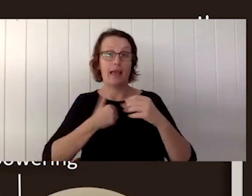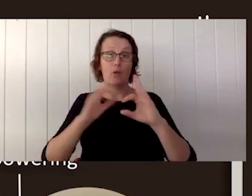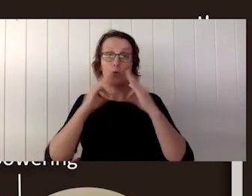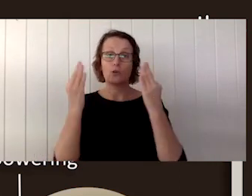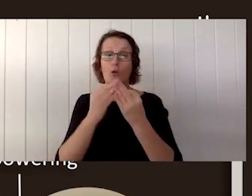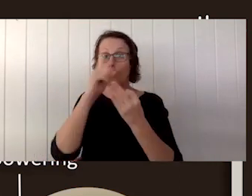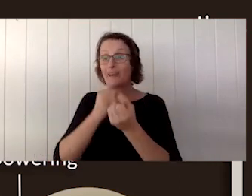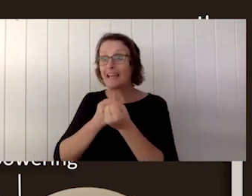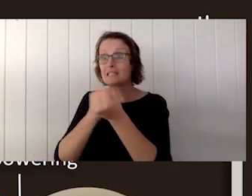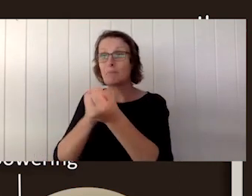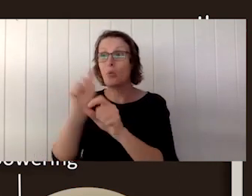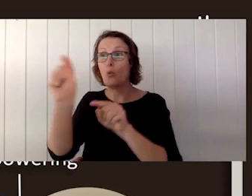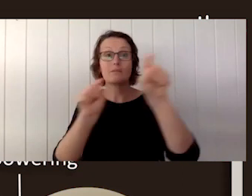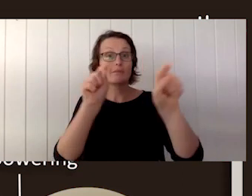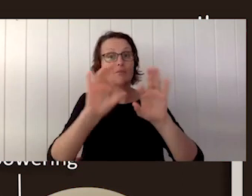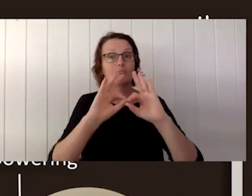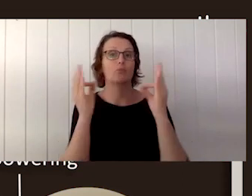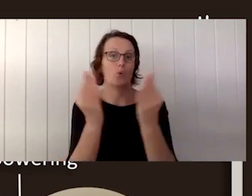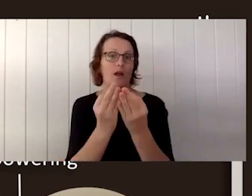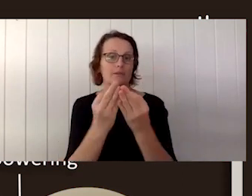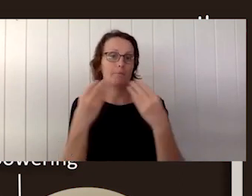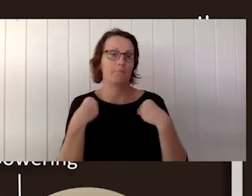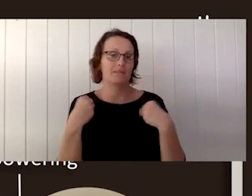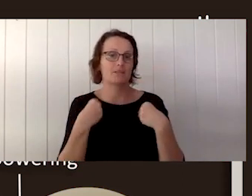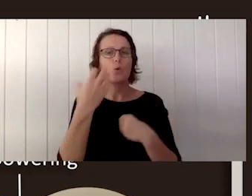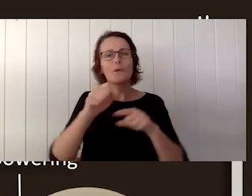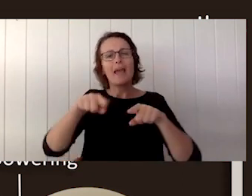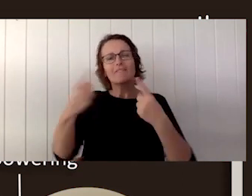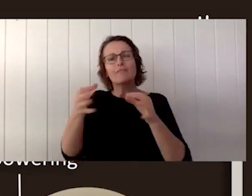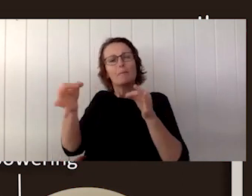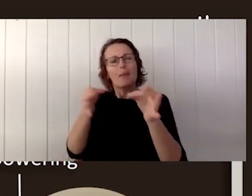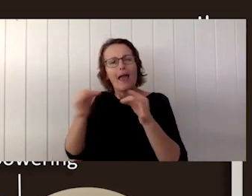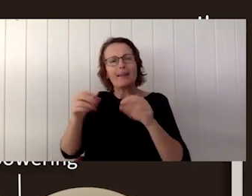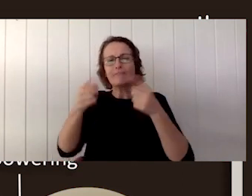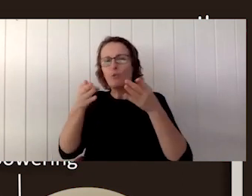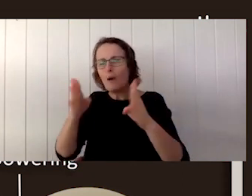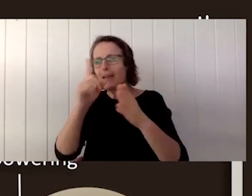just like this. We've got lots of different strategies we use, and